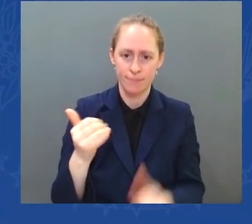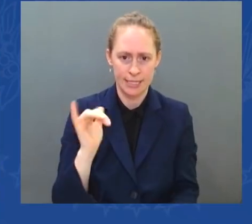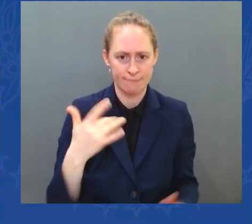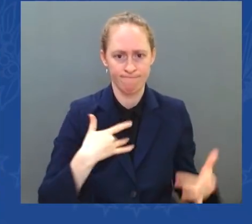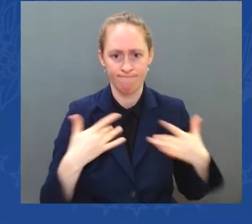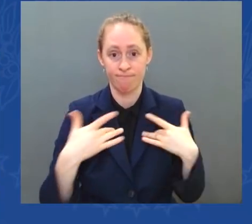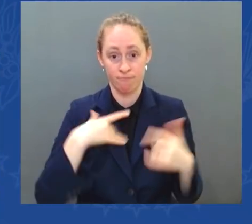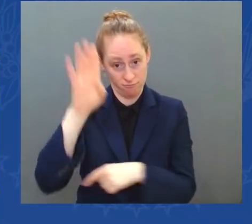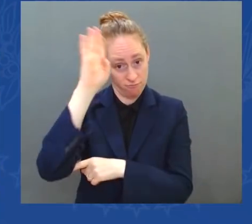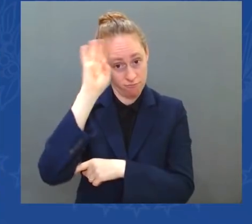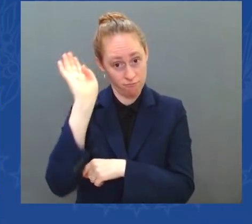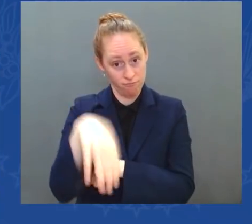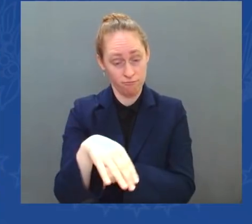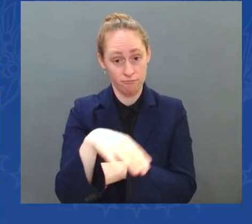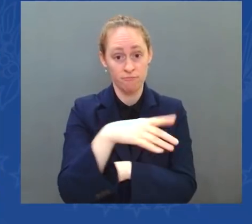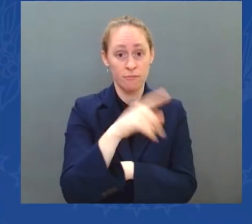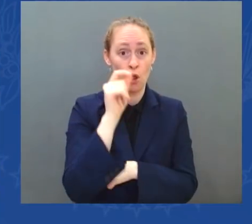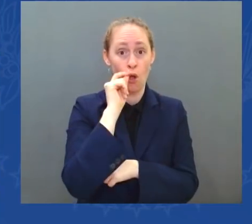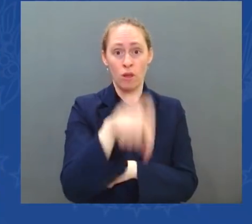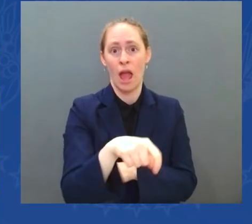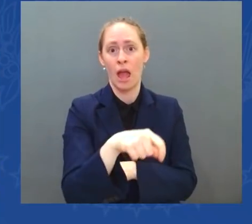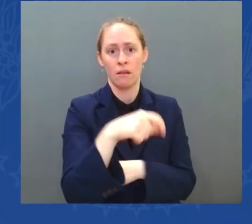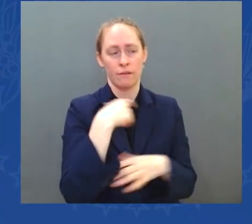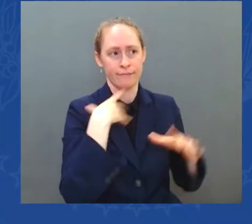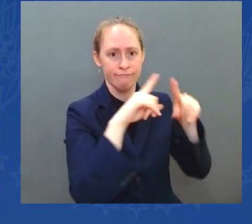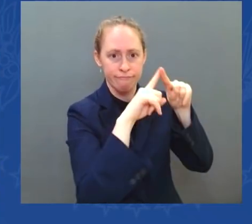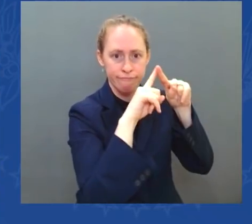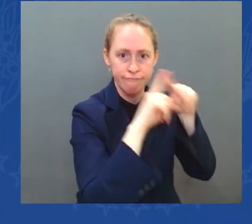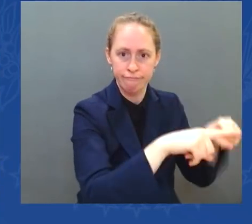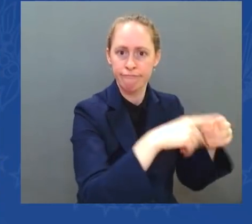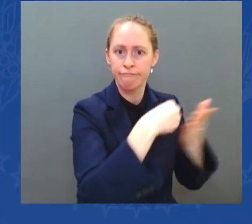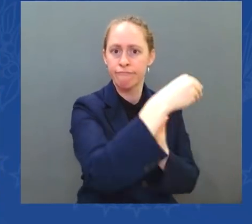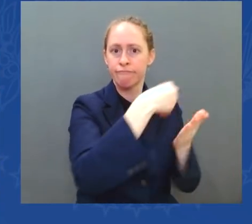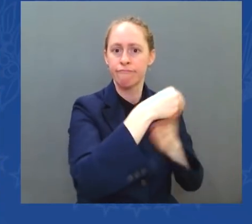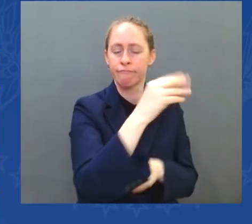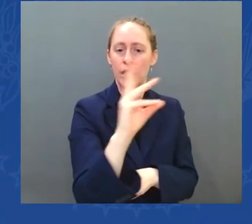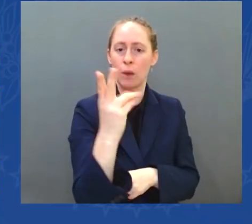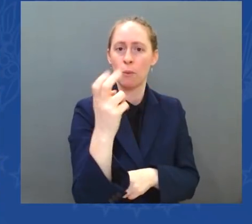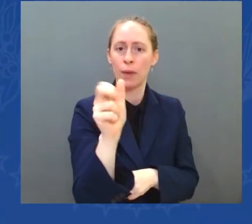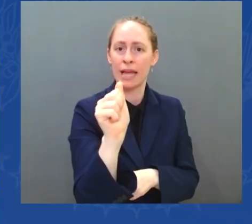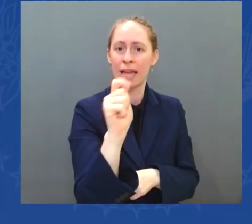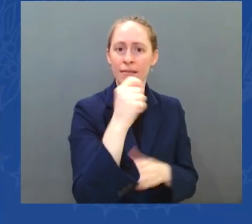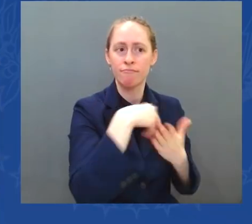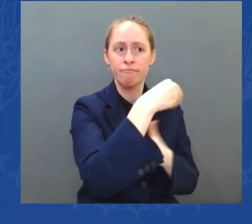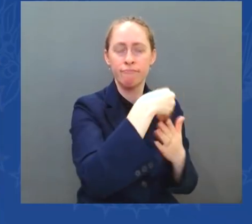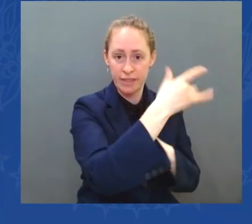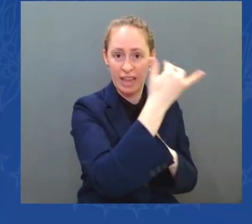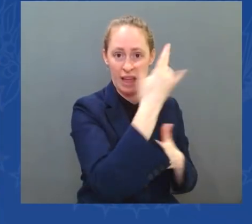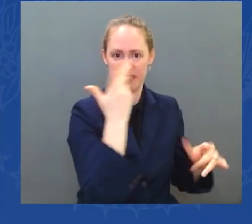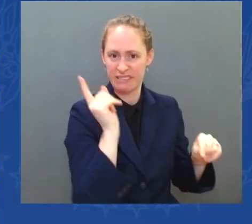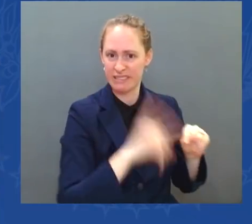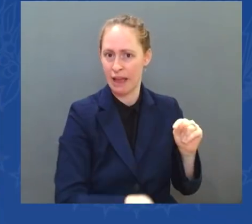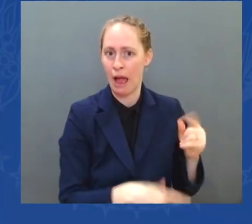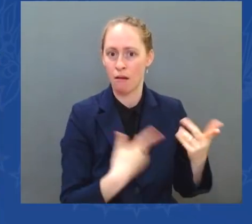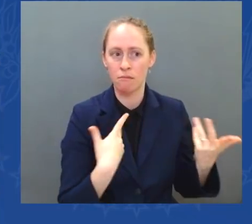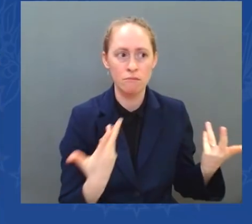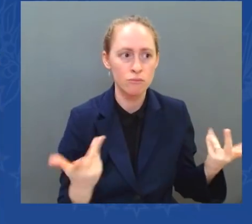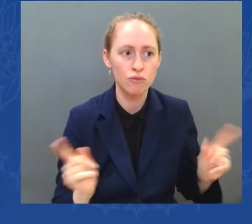We saw that in yesterday's inflation data. What people don't know is that 70 percent of the increase in inflation